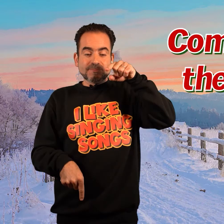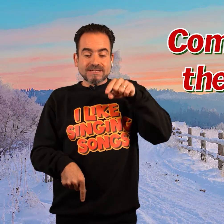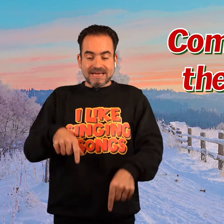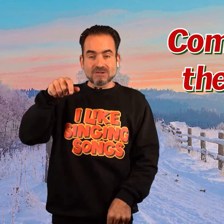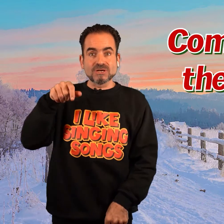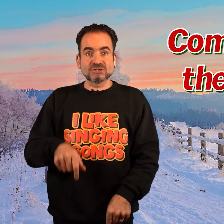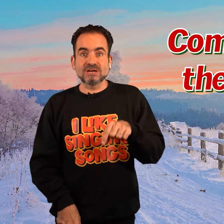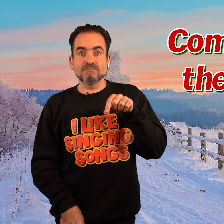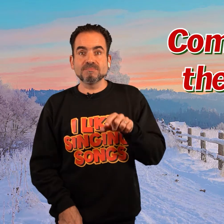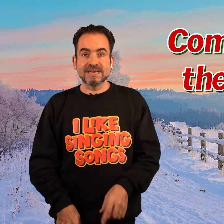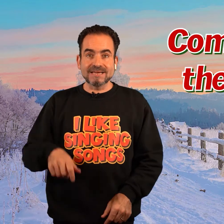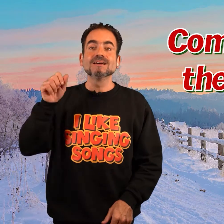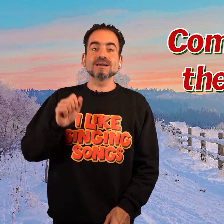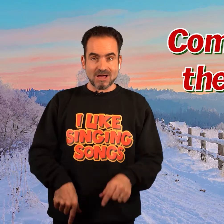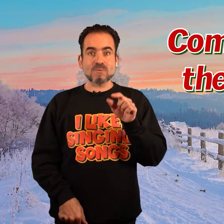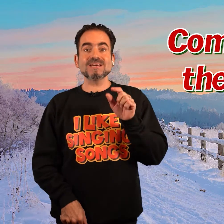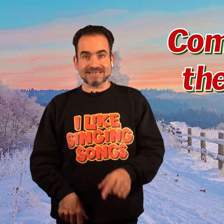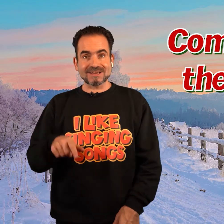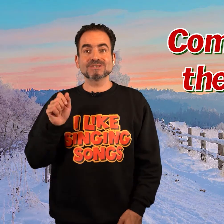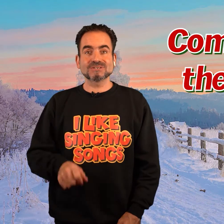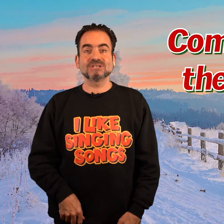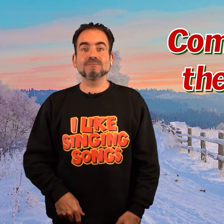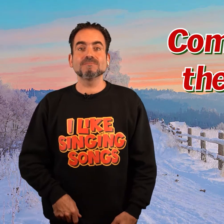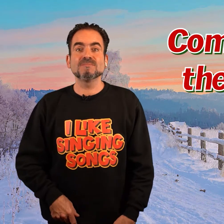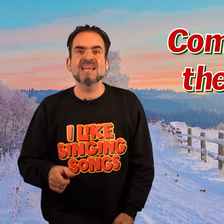Coming down the chimney